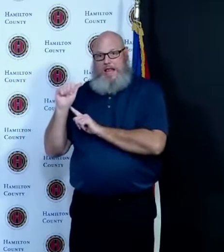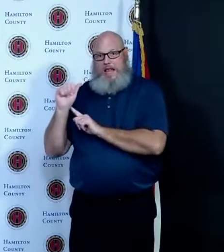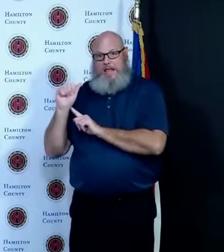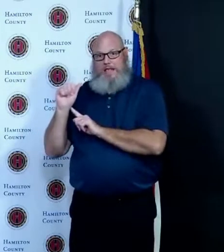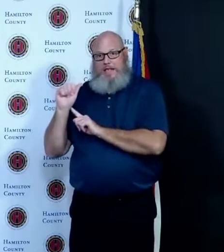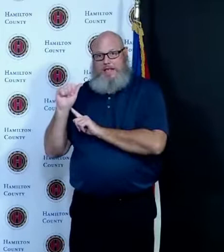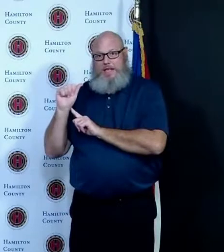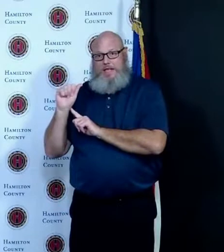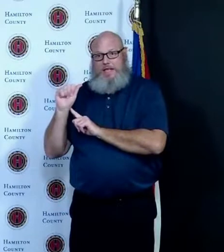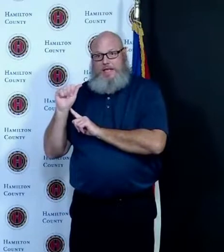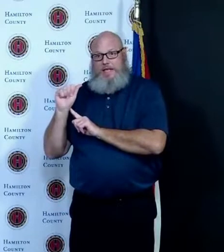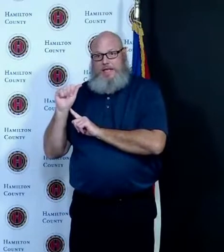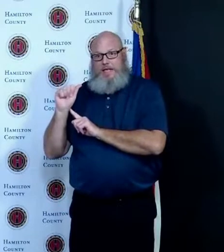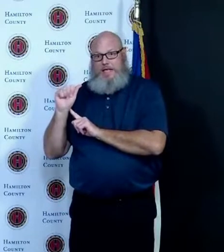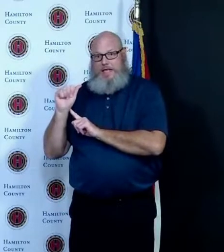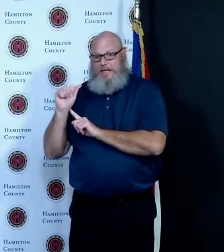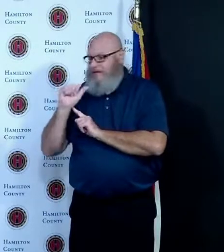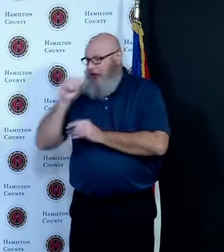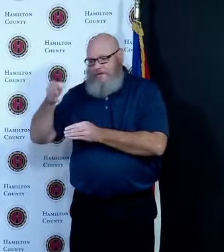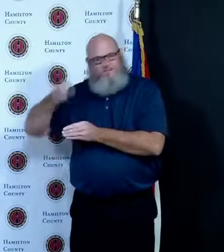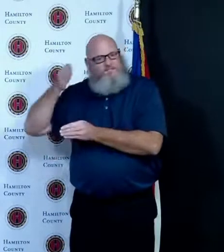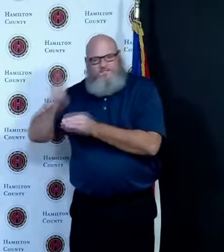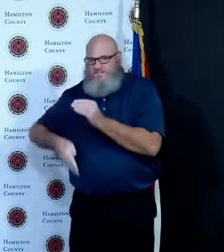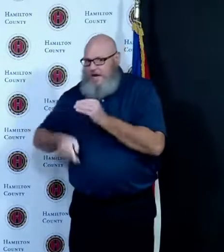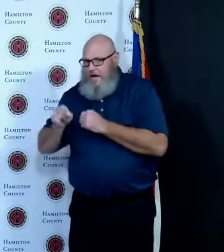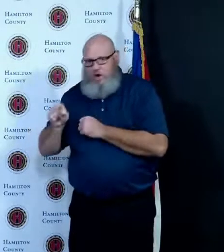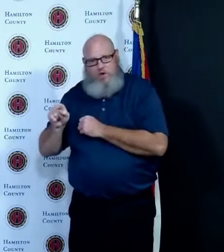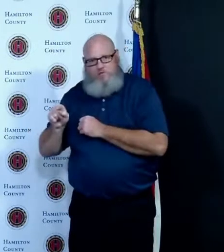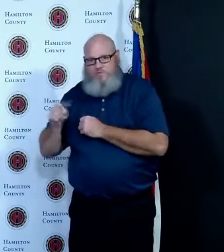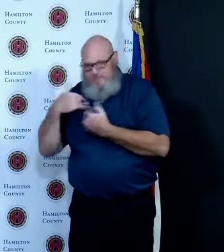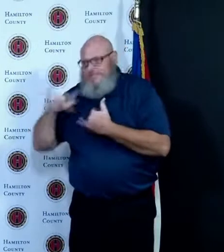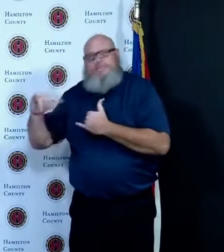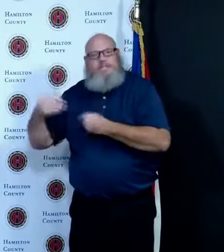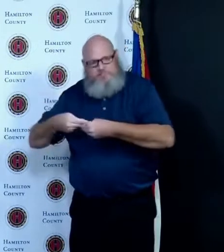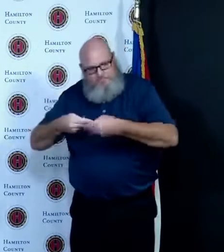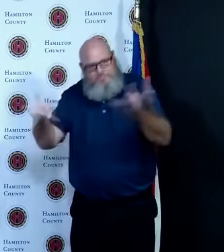we're not finished with that 1A group yet so let me let's talk a little bit